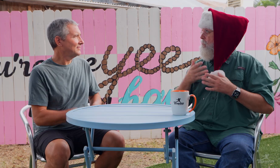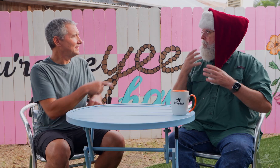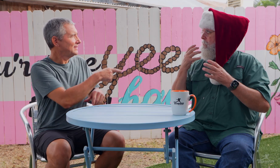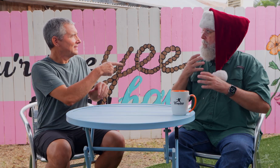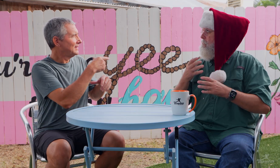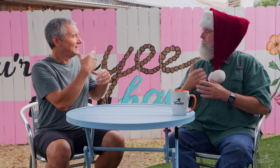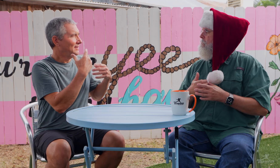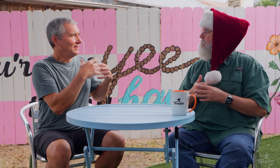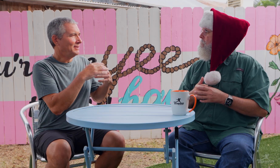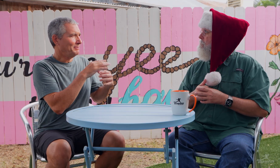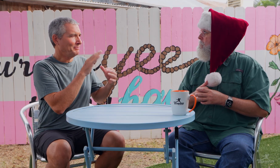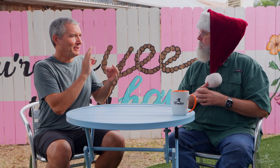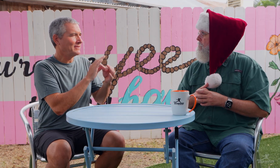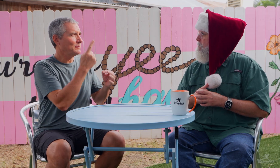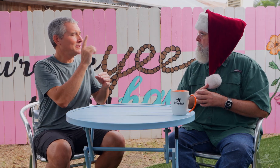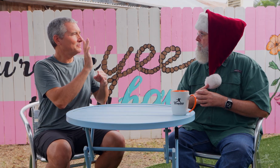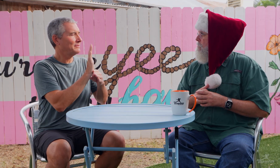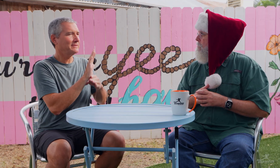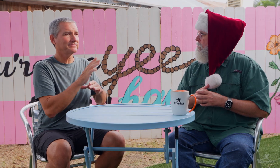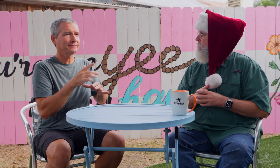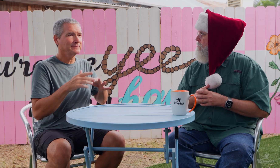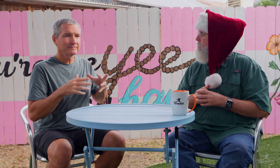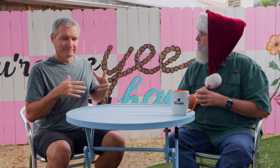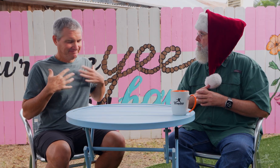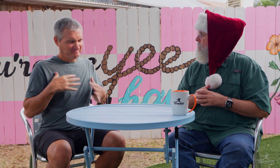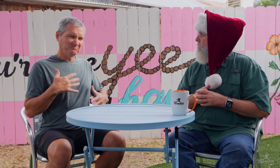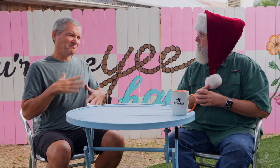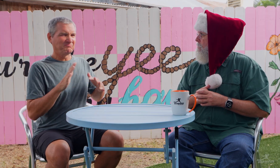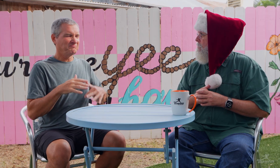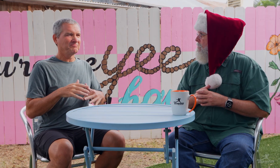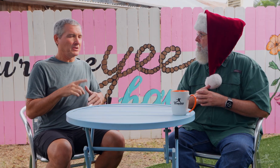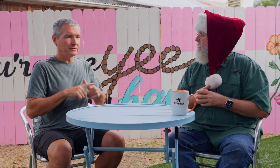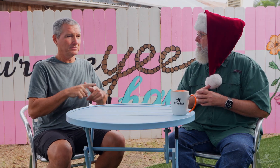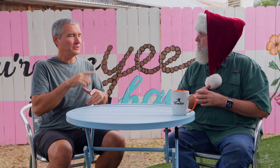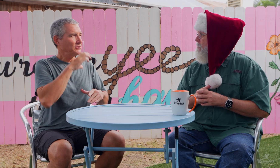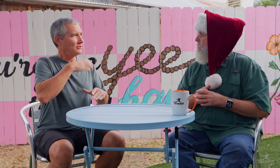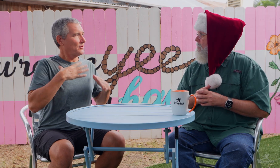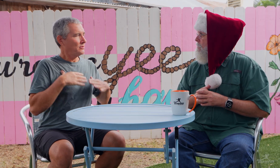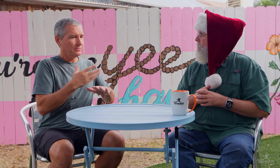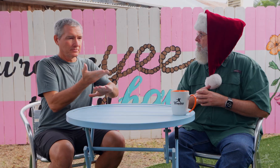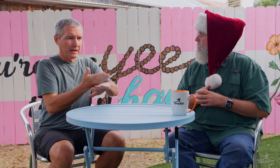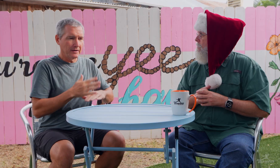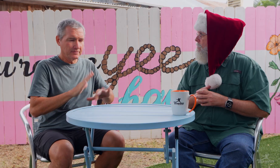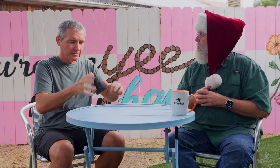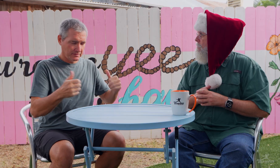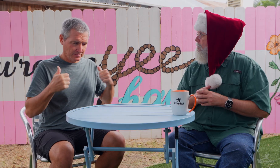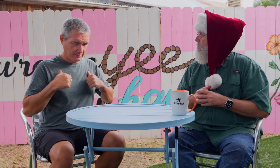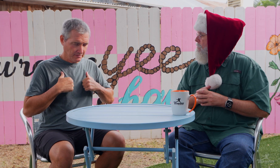You remind me of a movie where there was a reluctant guy until he put on his suit